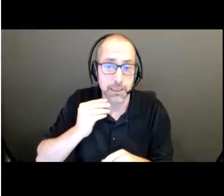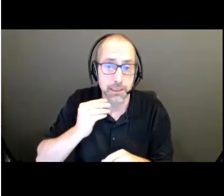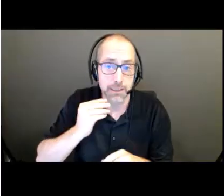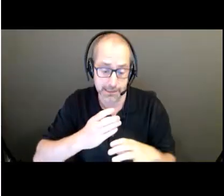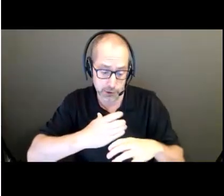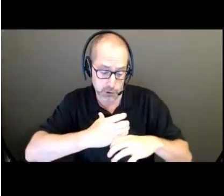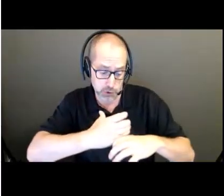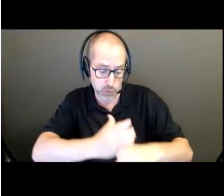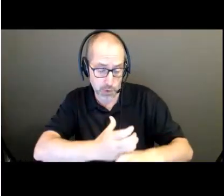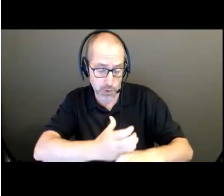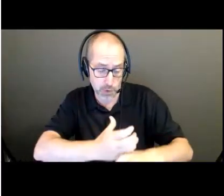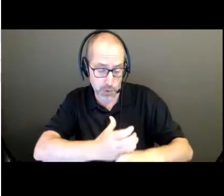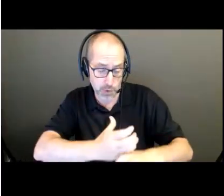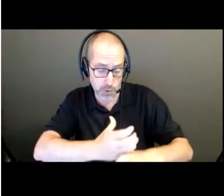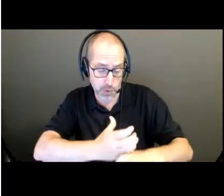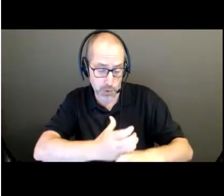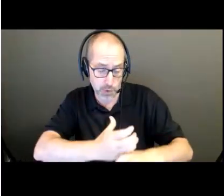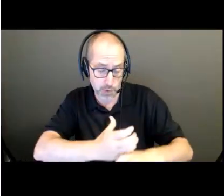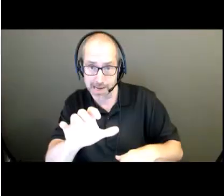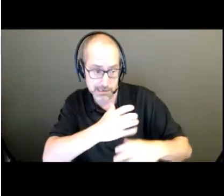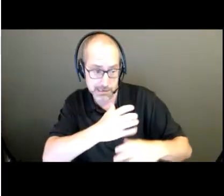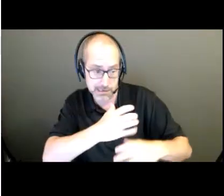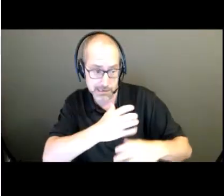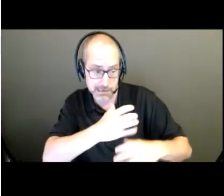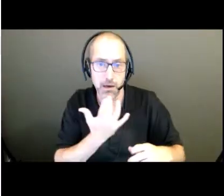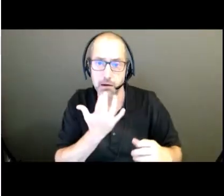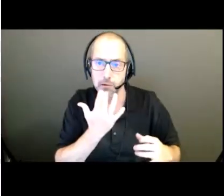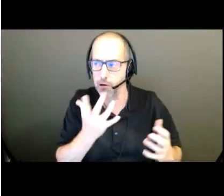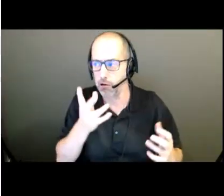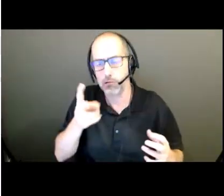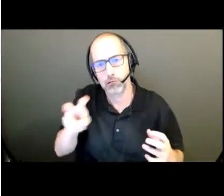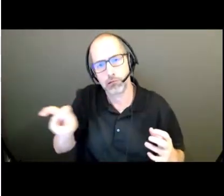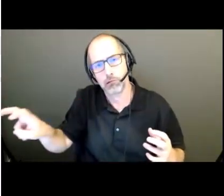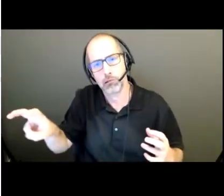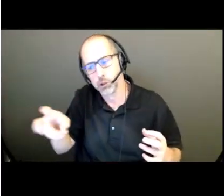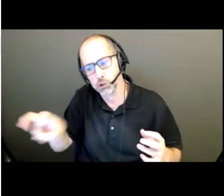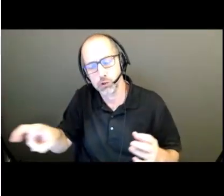but you're wanting to move into painting, the jurors are going to want to see